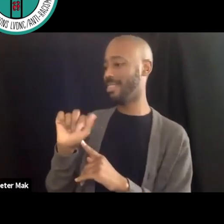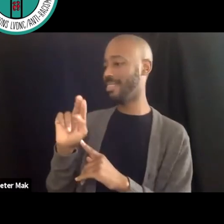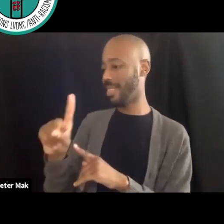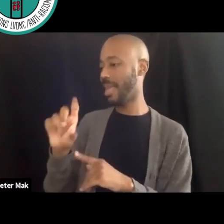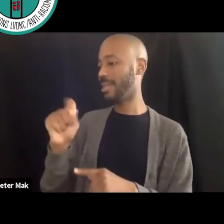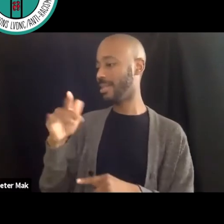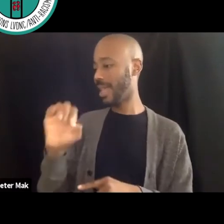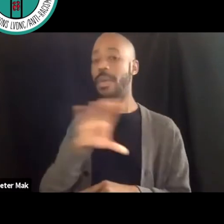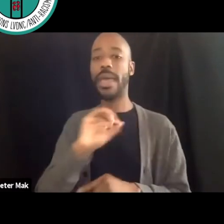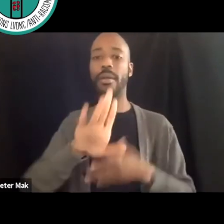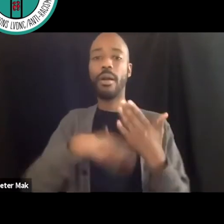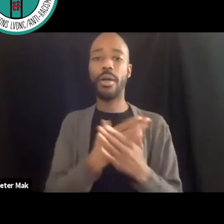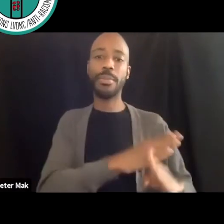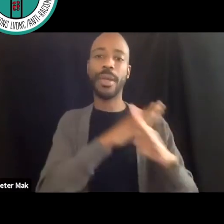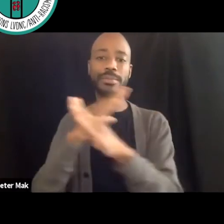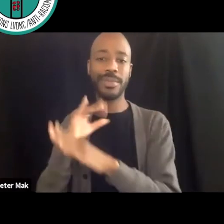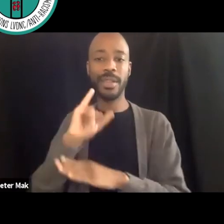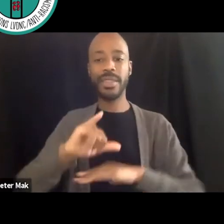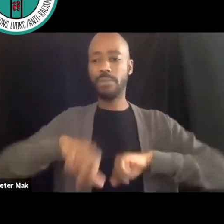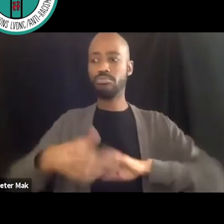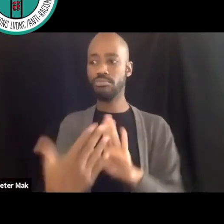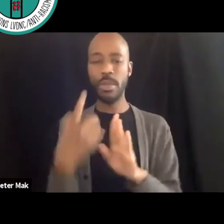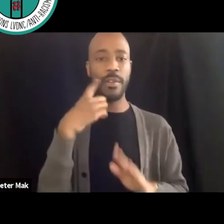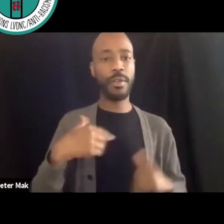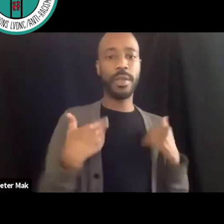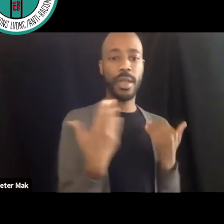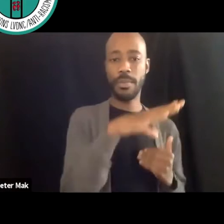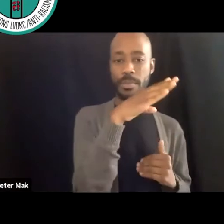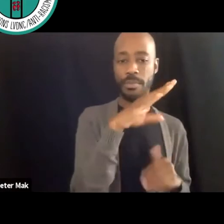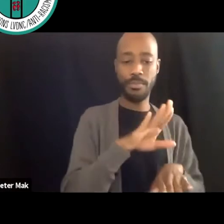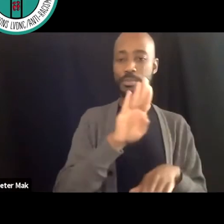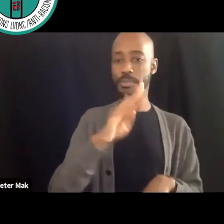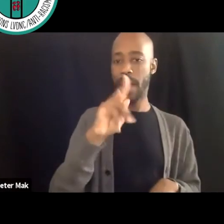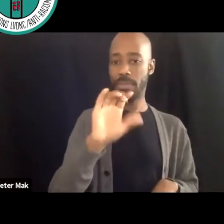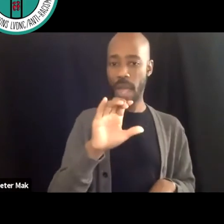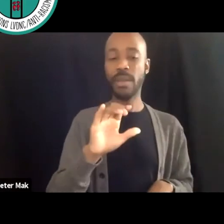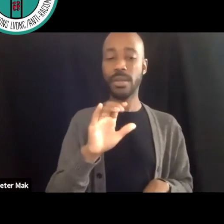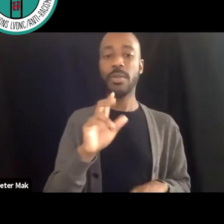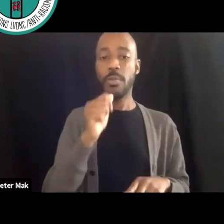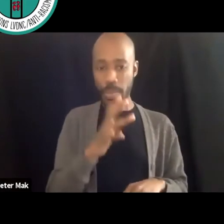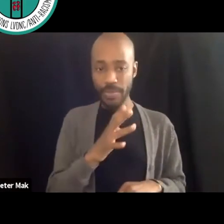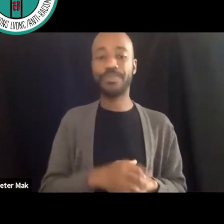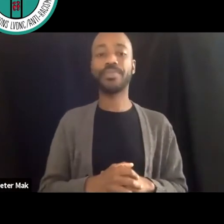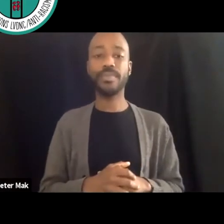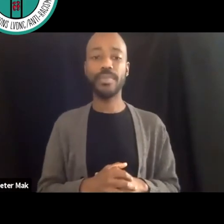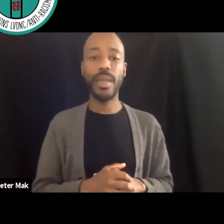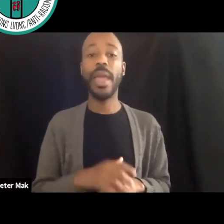for young black indigenous and racialized women and again, bringing it back to my own personal experience, as a Muslim immigrant woman.